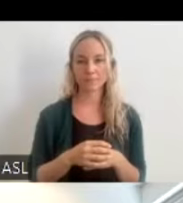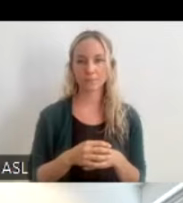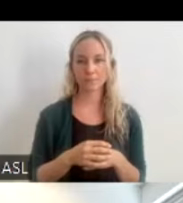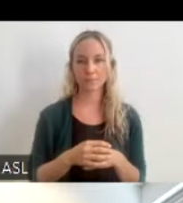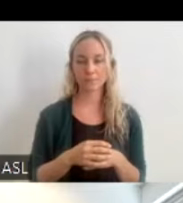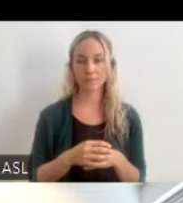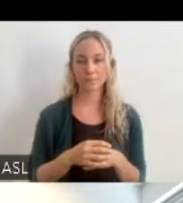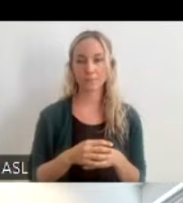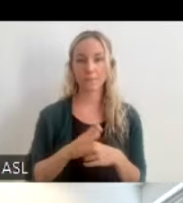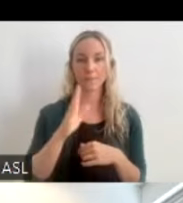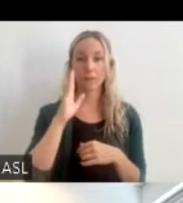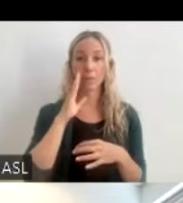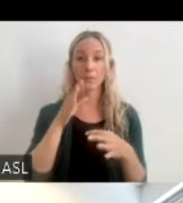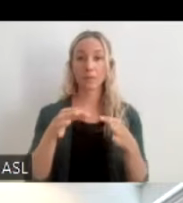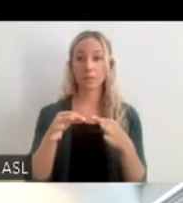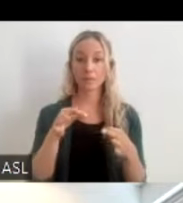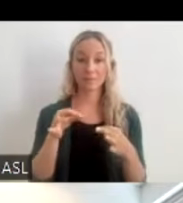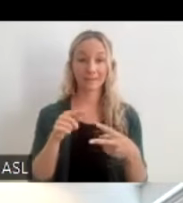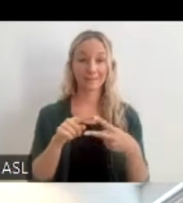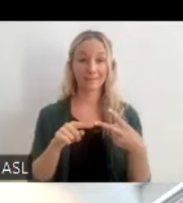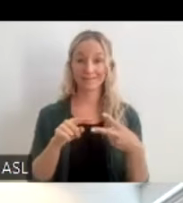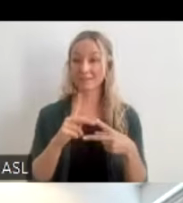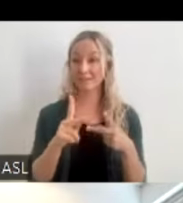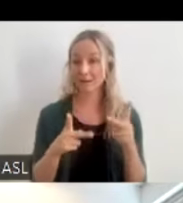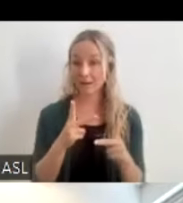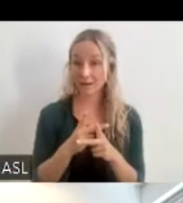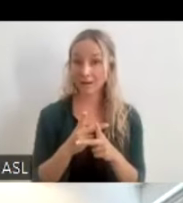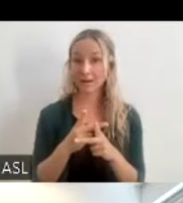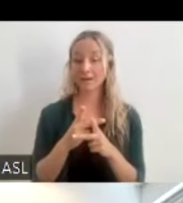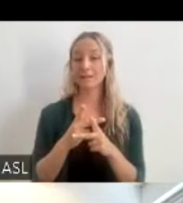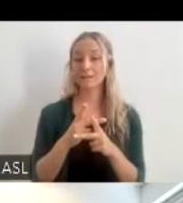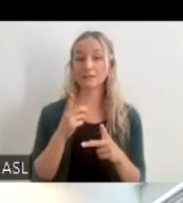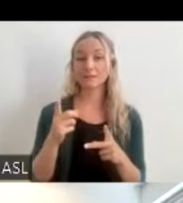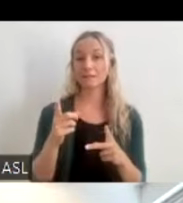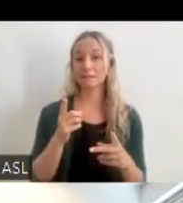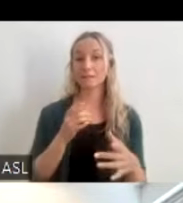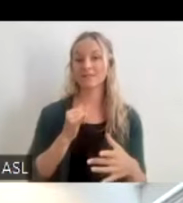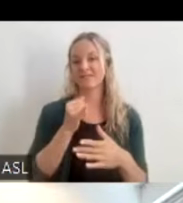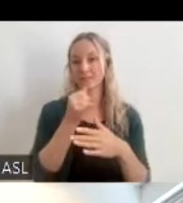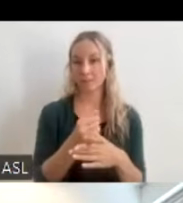distinction between the state human rights law coverages and the Americans with Disabilities Act and